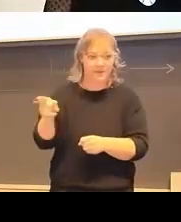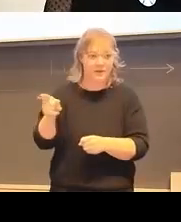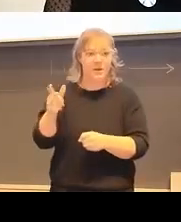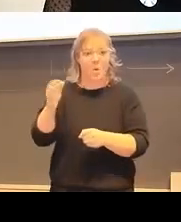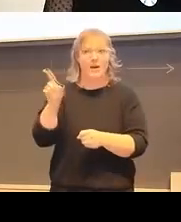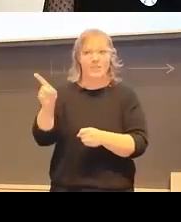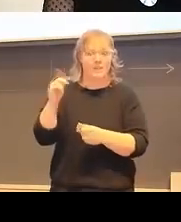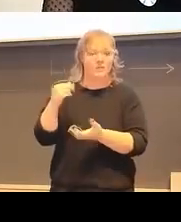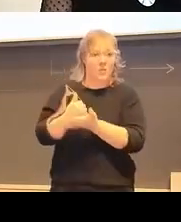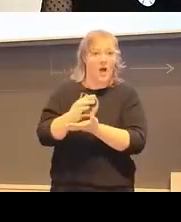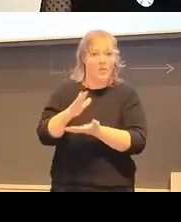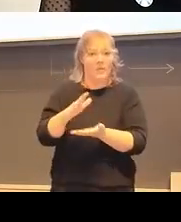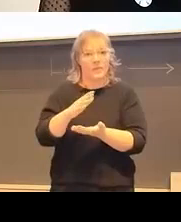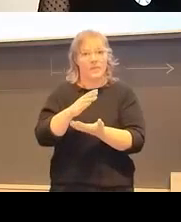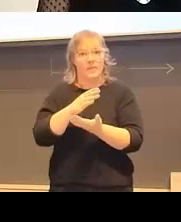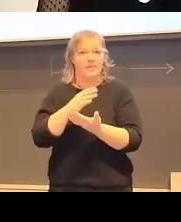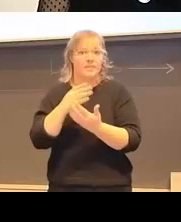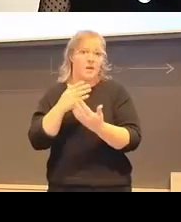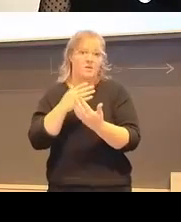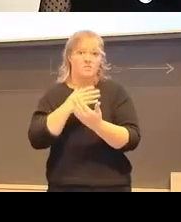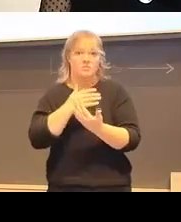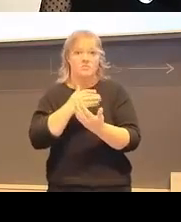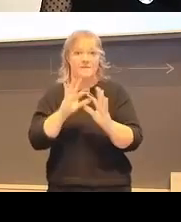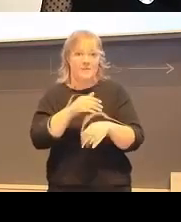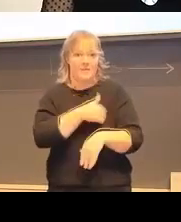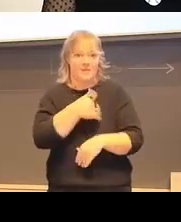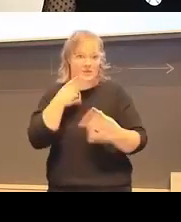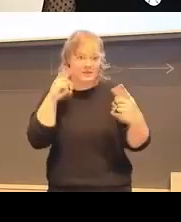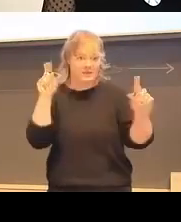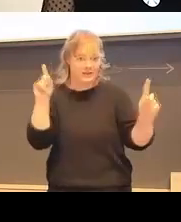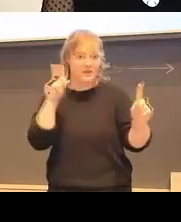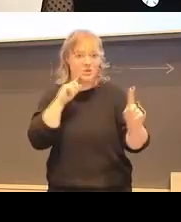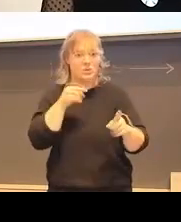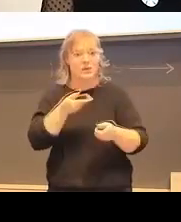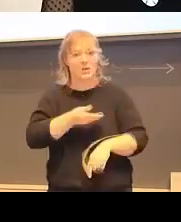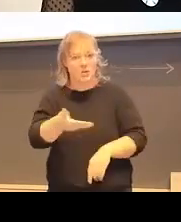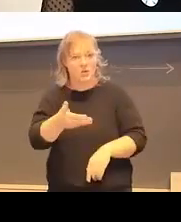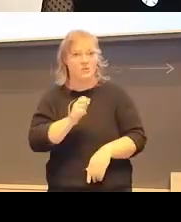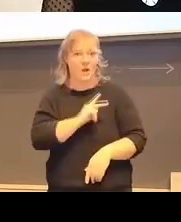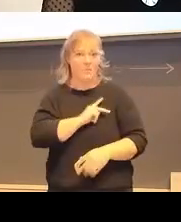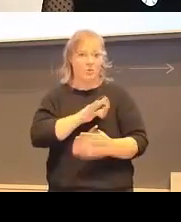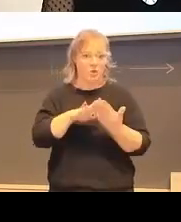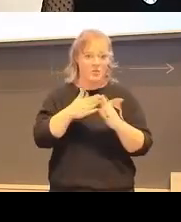help their loved ones succeed we introduce them to our personal communities within the residency